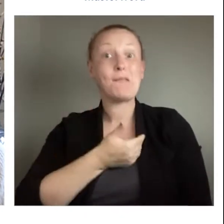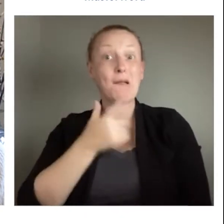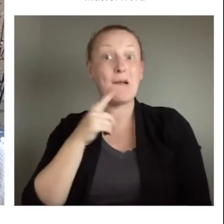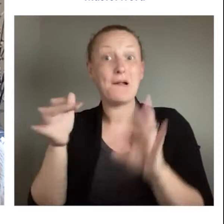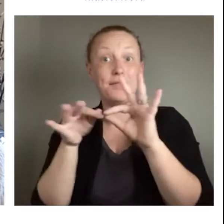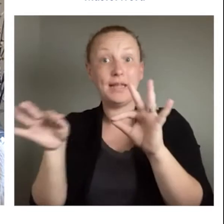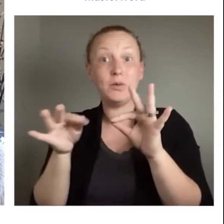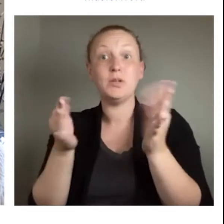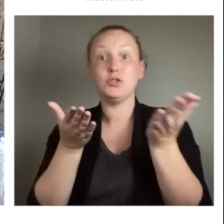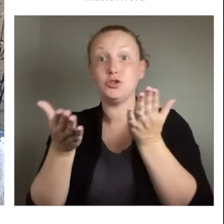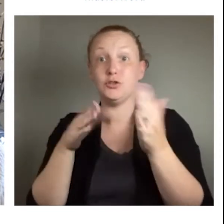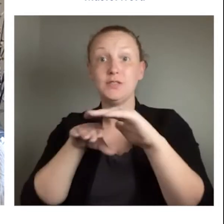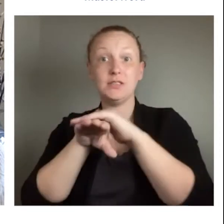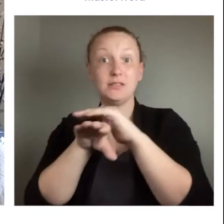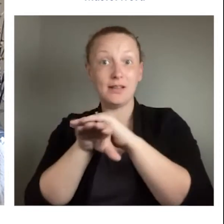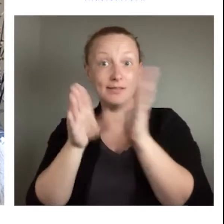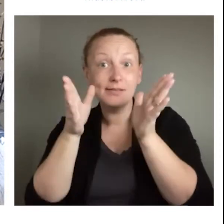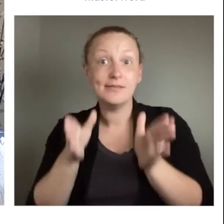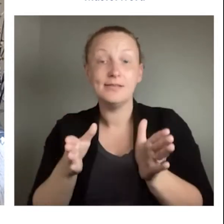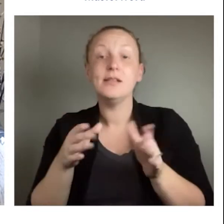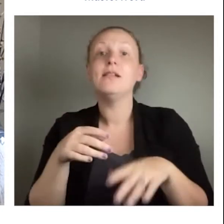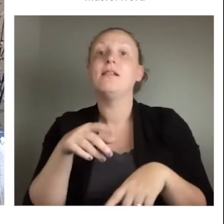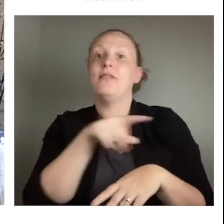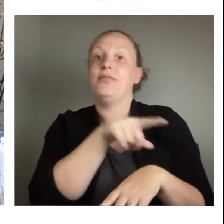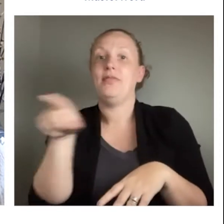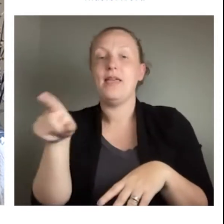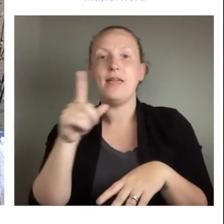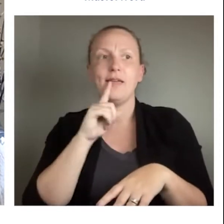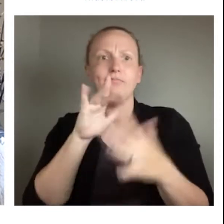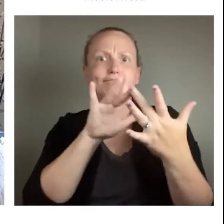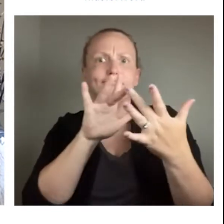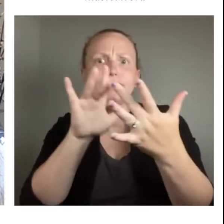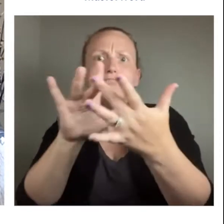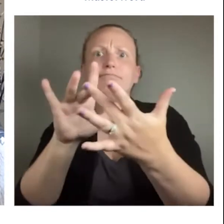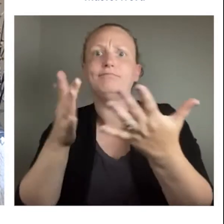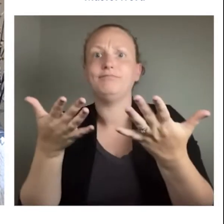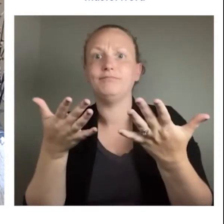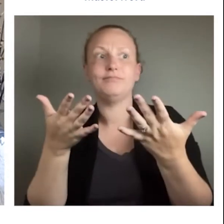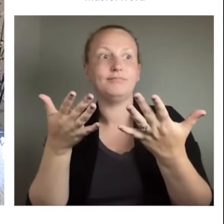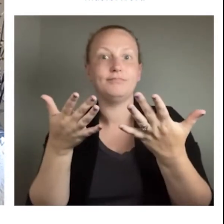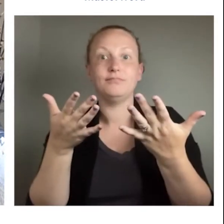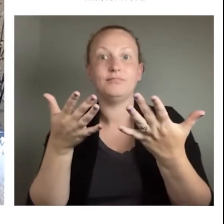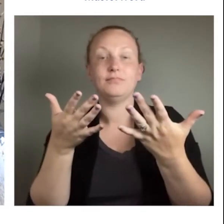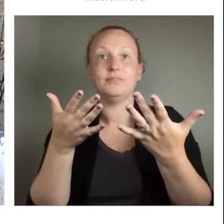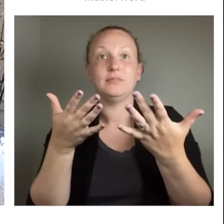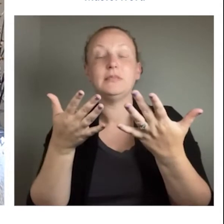services providers that we work with asking them for advice and guidance on how would moving